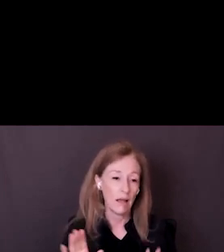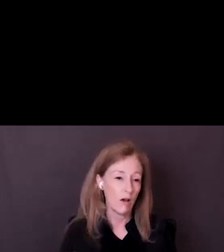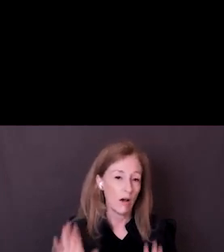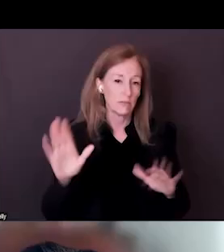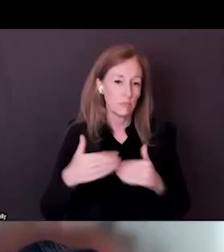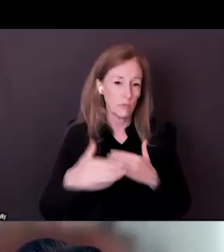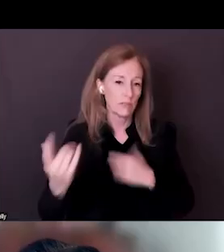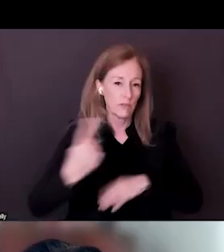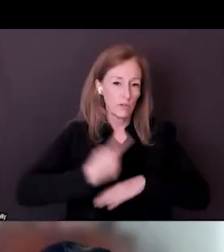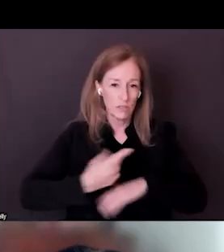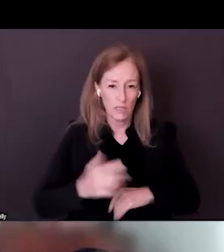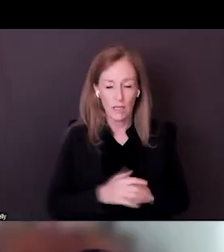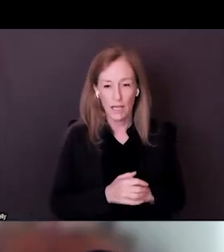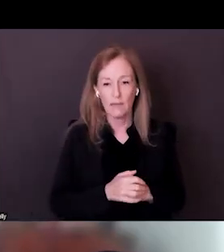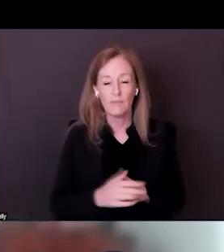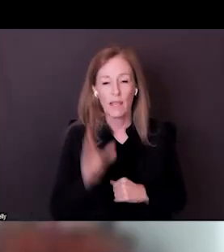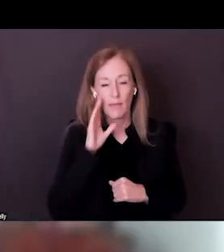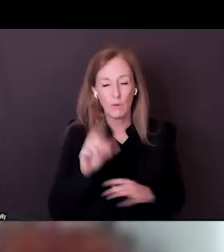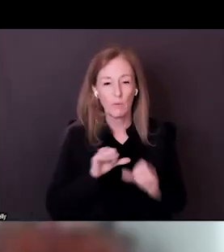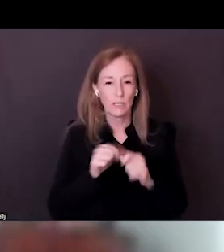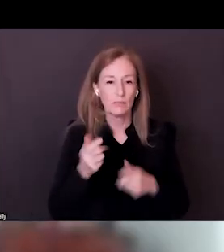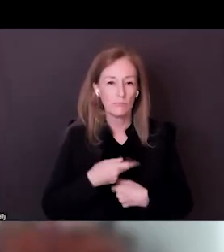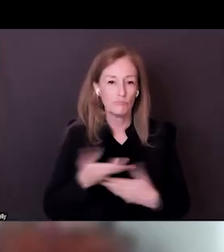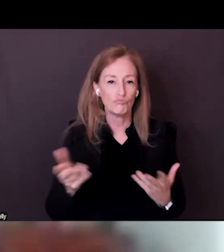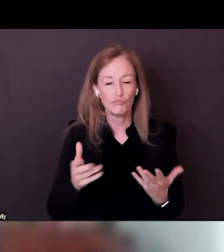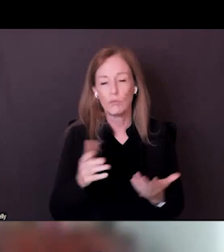THERE IS MORE TO LEARN. YOU CAN GET THE INFORMATION ON THE